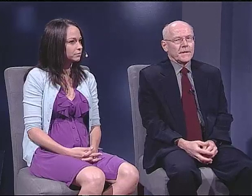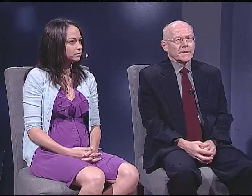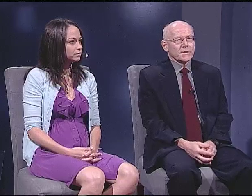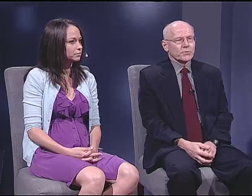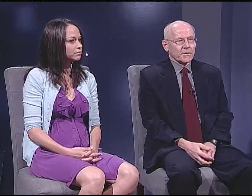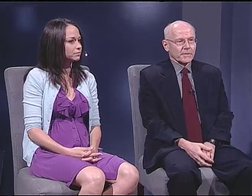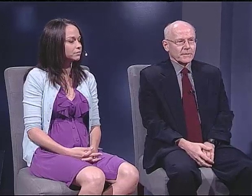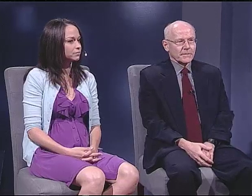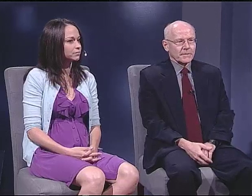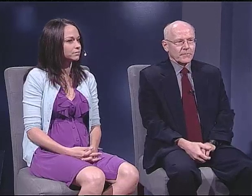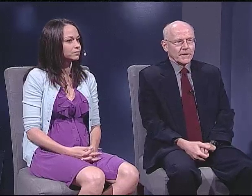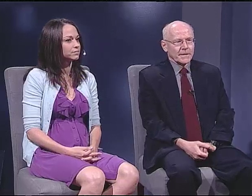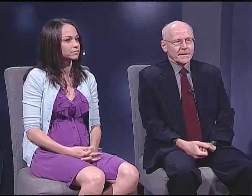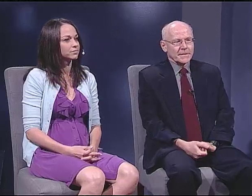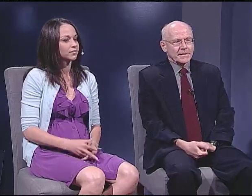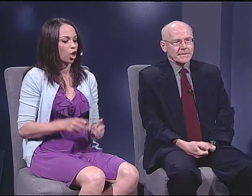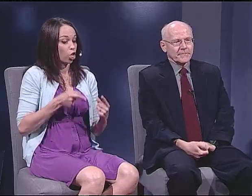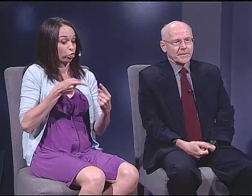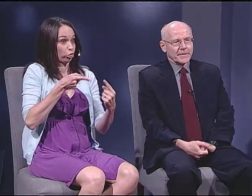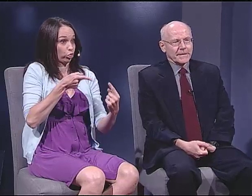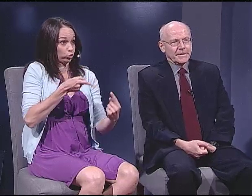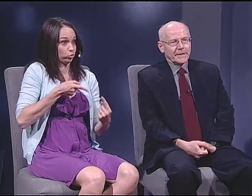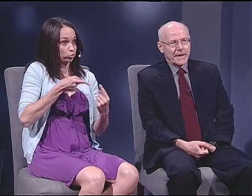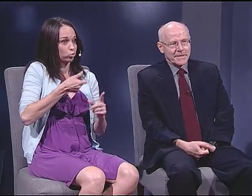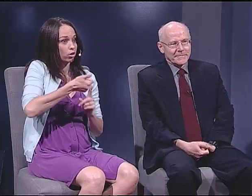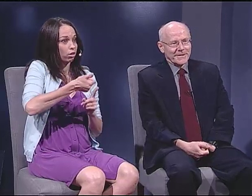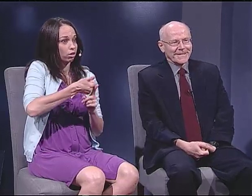Professor Gregg: The struggle is very un-divine.